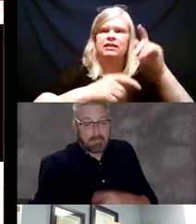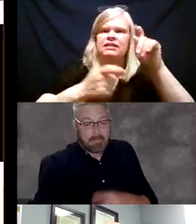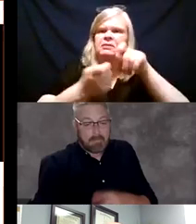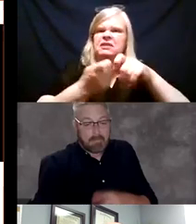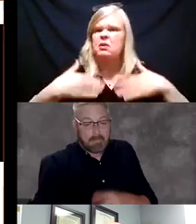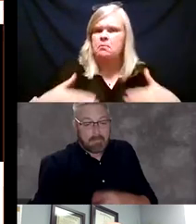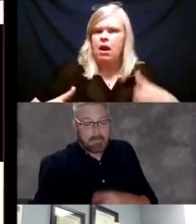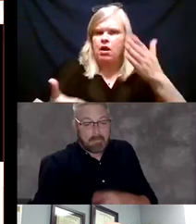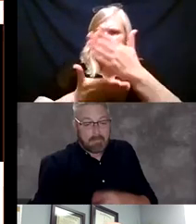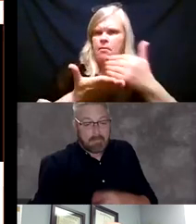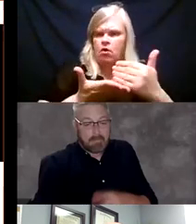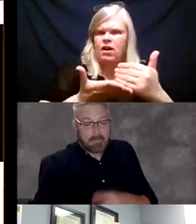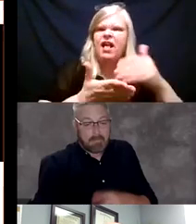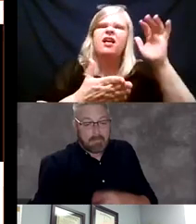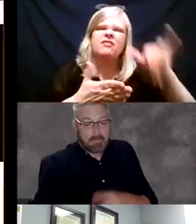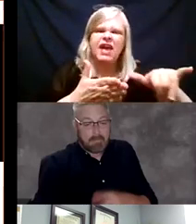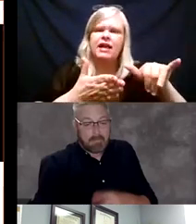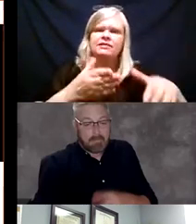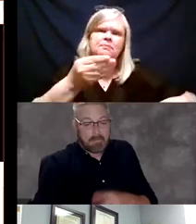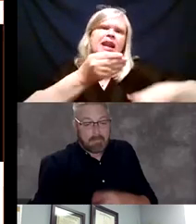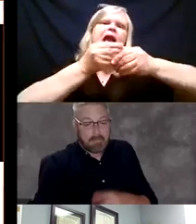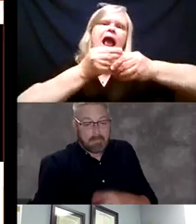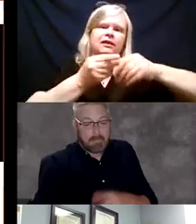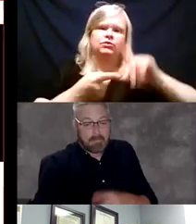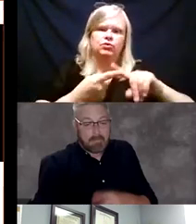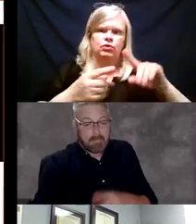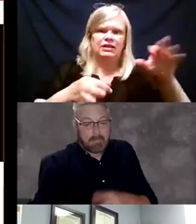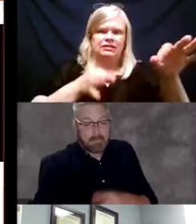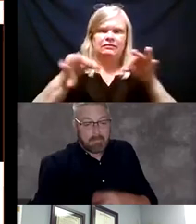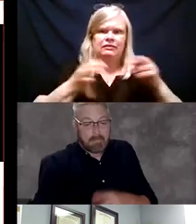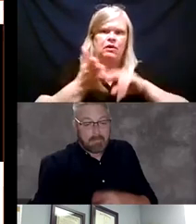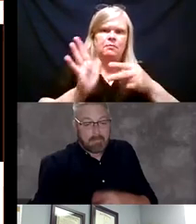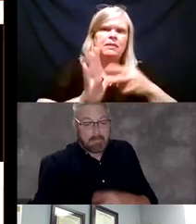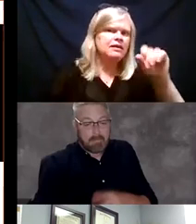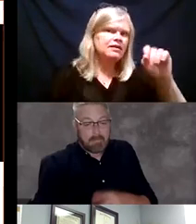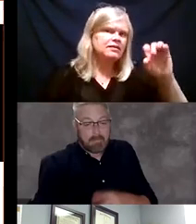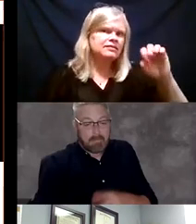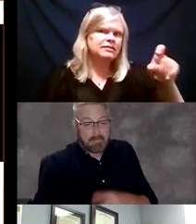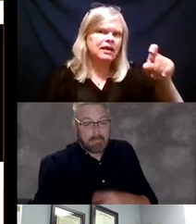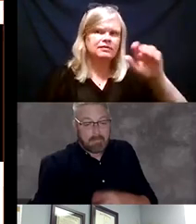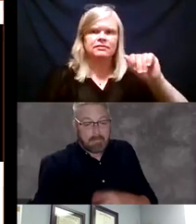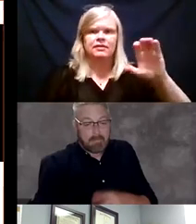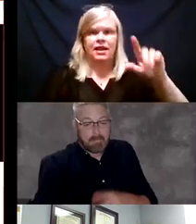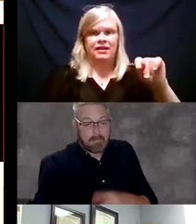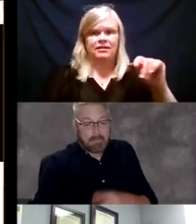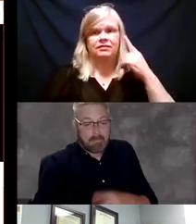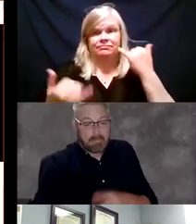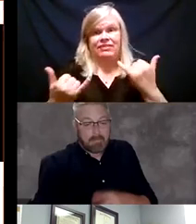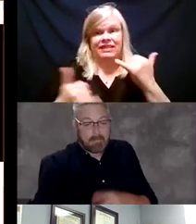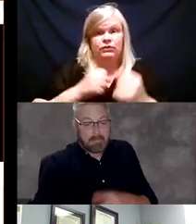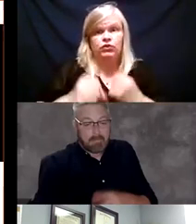THE DEFINITION OF A SEX ACT THIS YEAR.